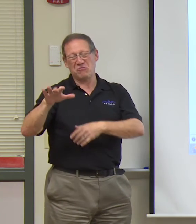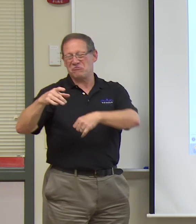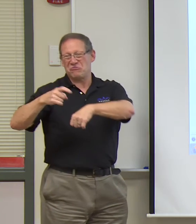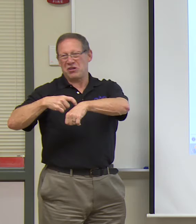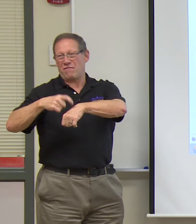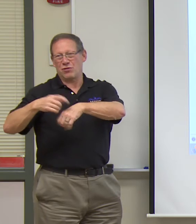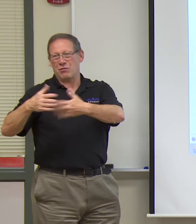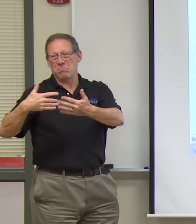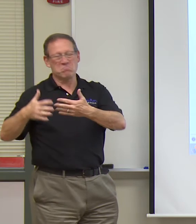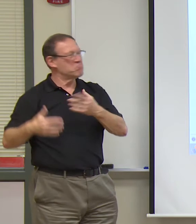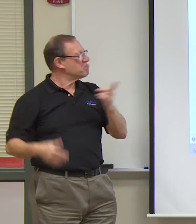so, we can make this...